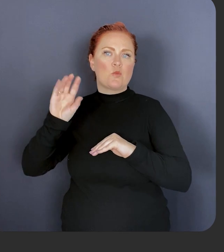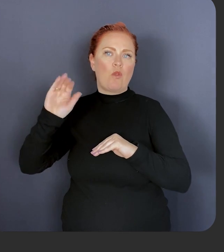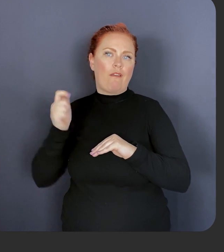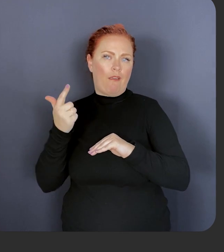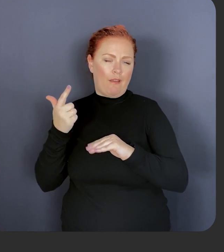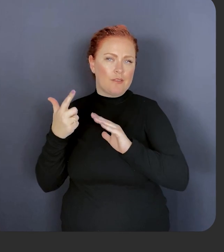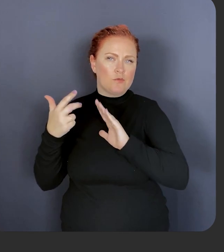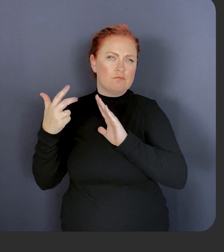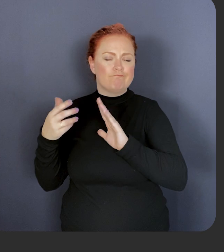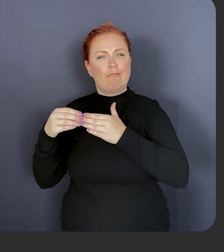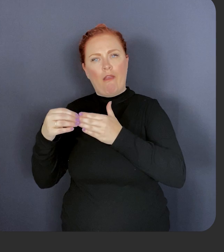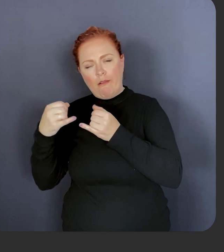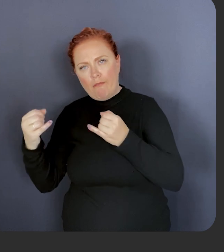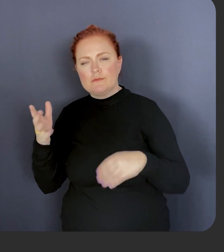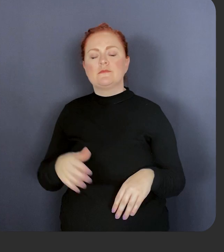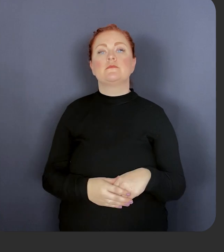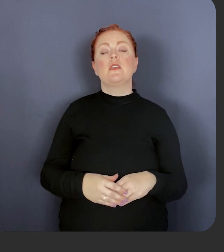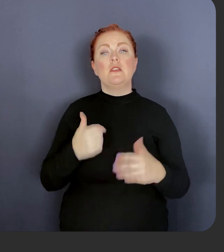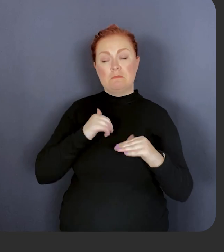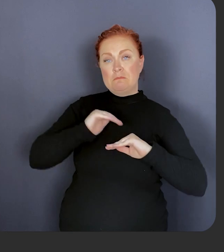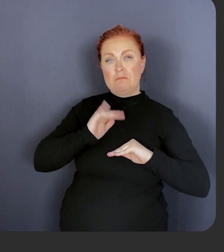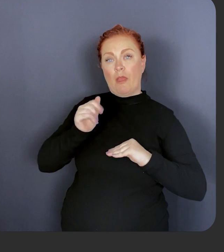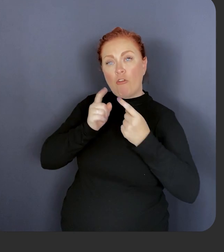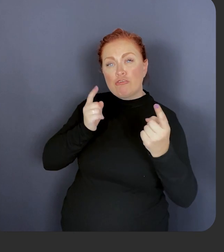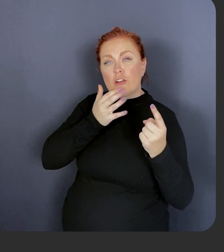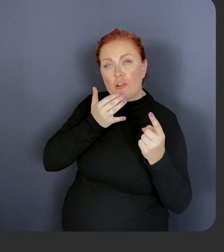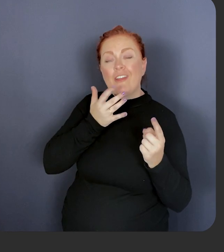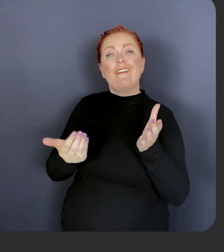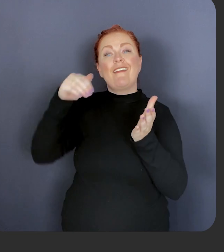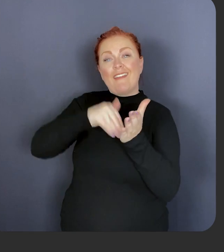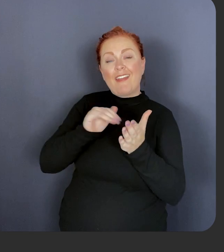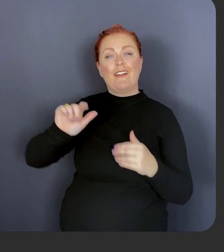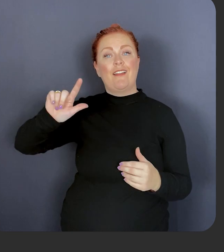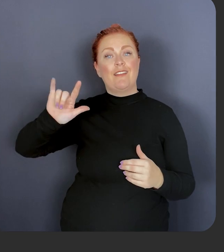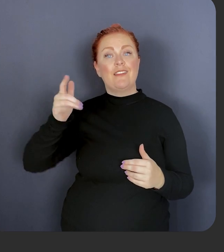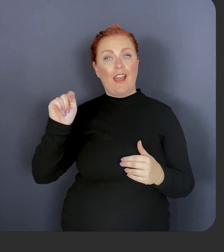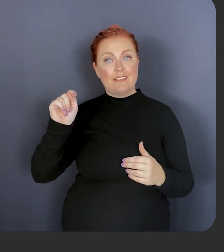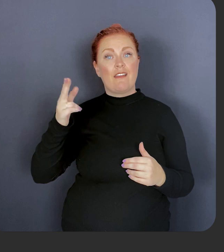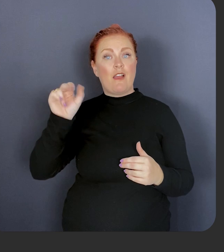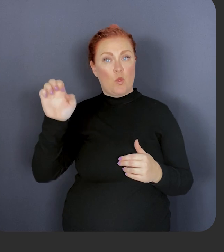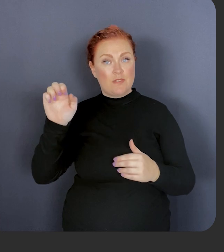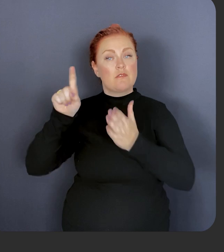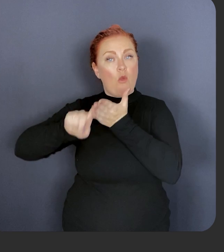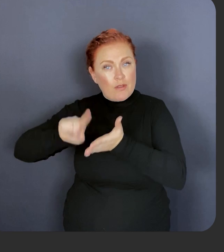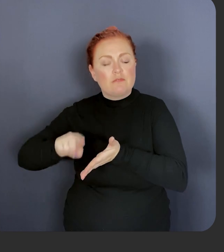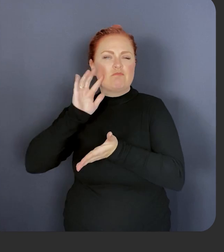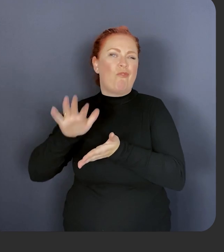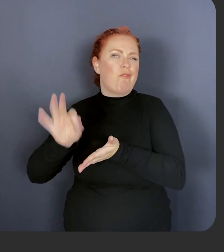So I've met that color contrast ratio. I can also go-- this is something that, again, that Lighthouse audit is going to do a really good job of checking.